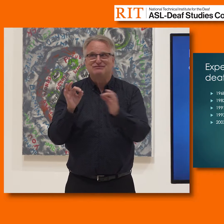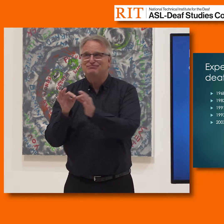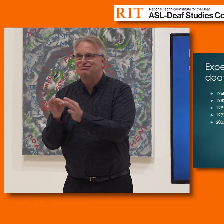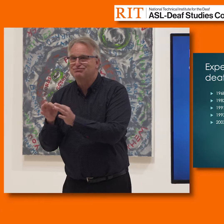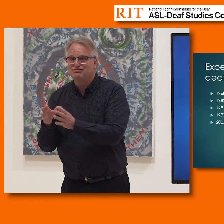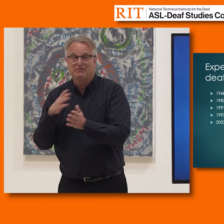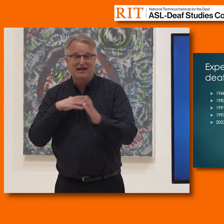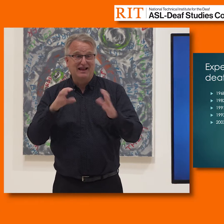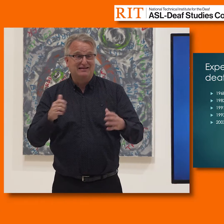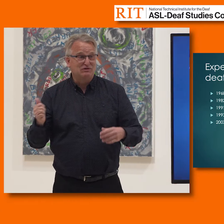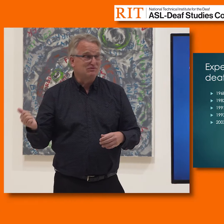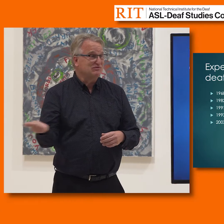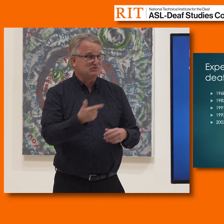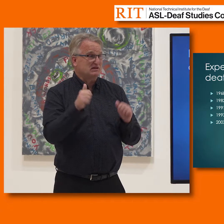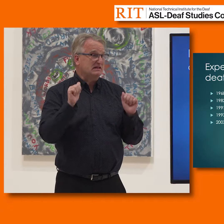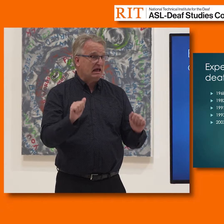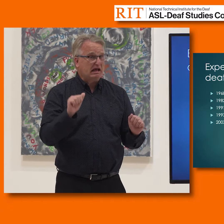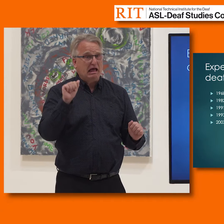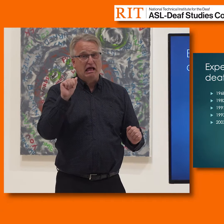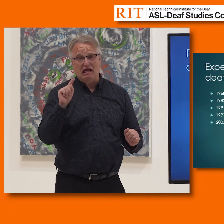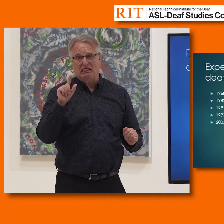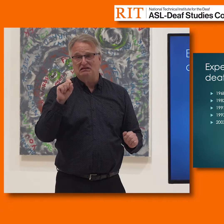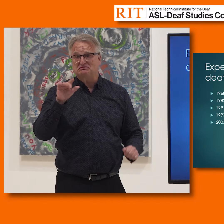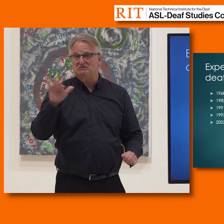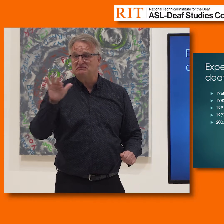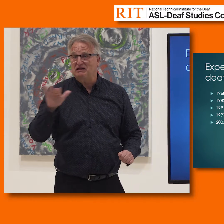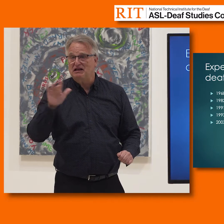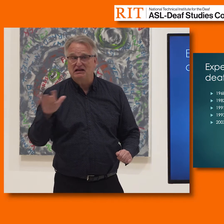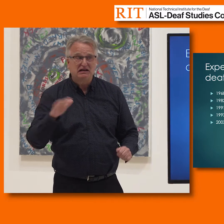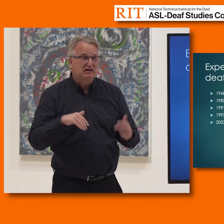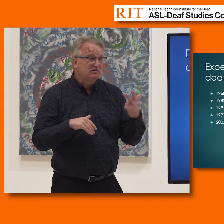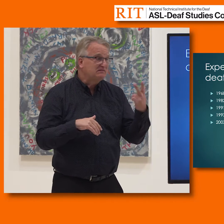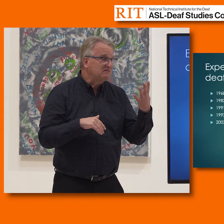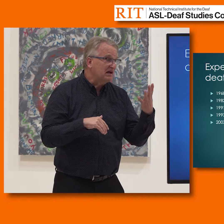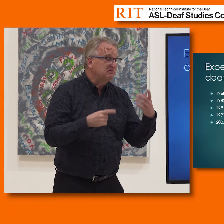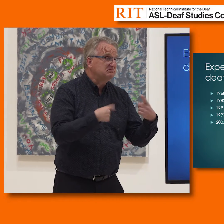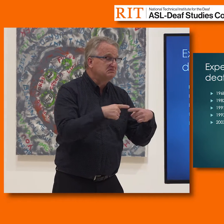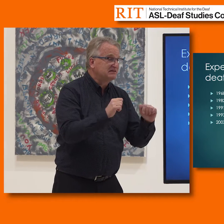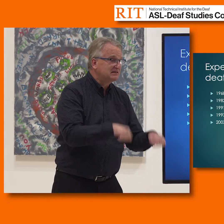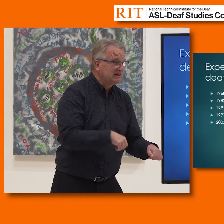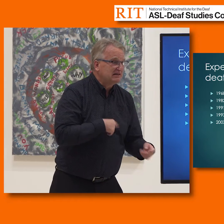and there was a lot of interaction in the classroom, but at least everyone could fingerspell.